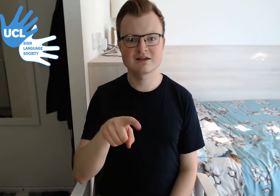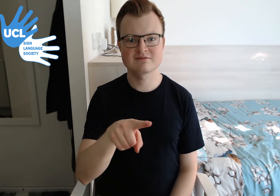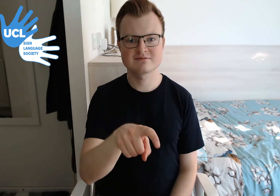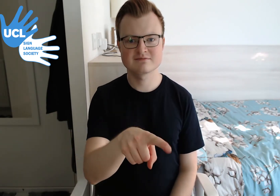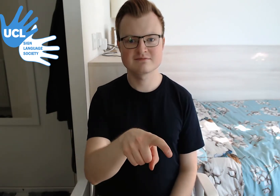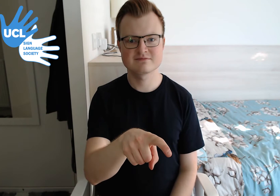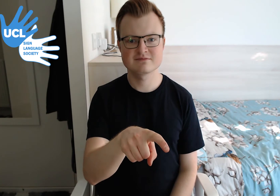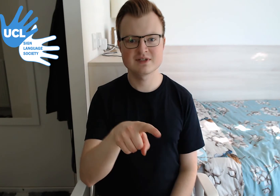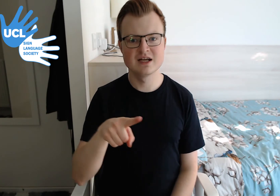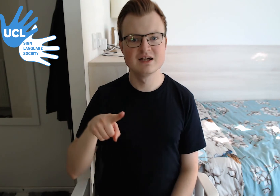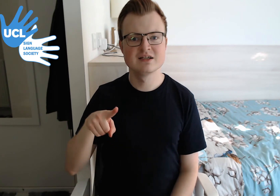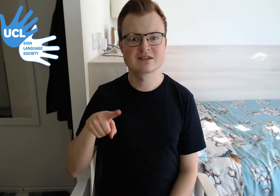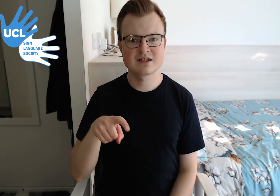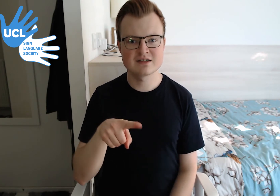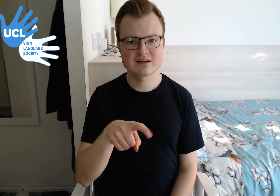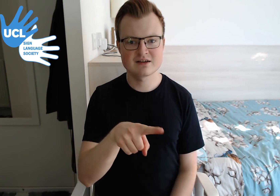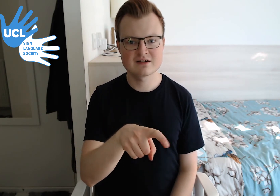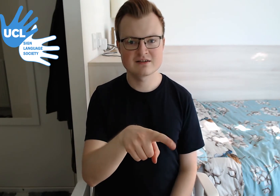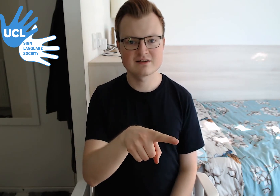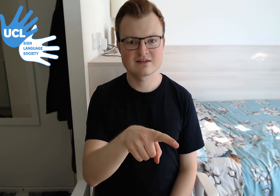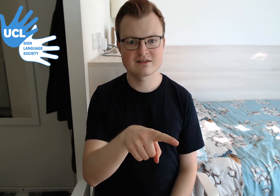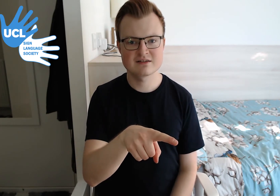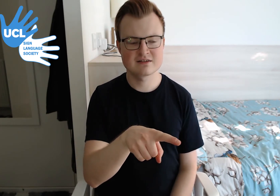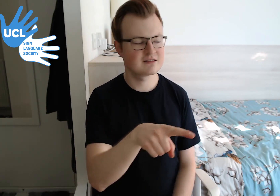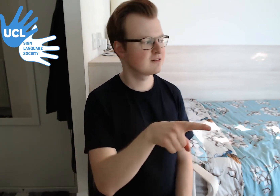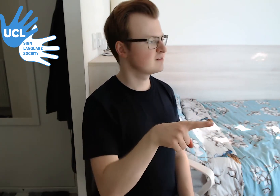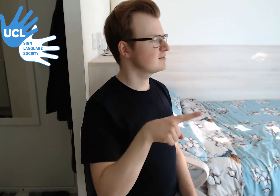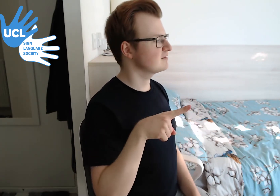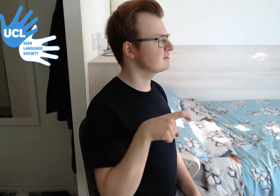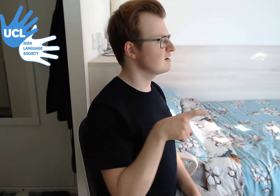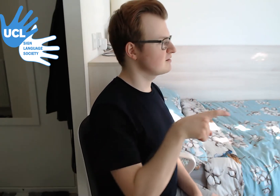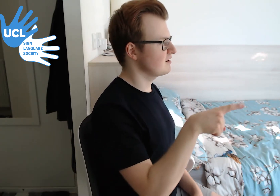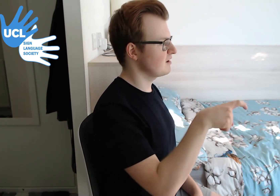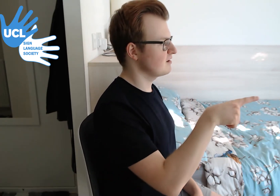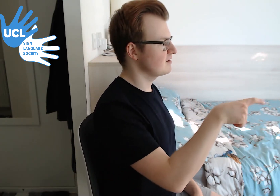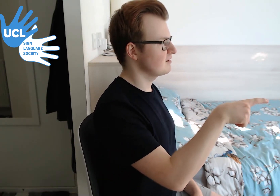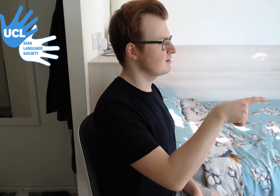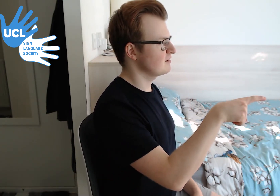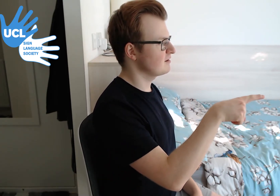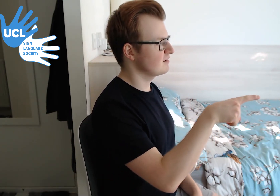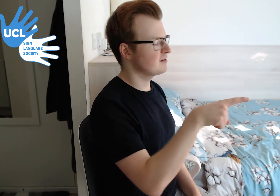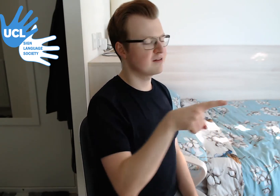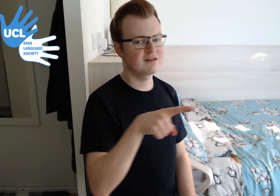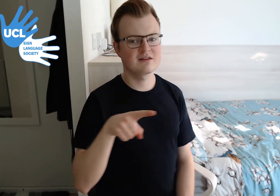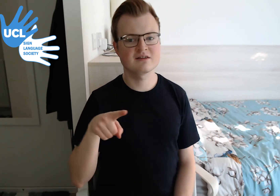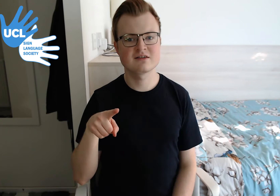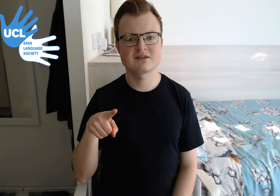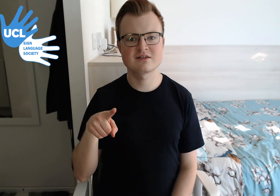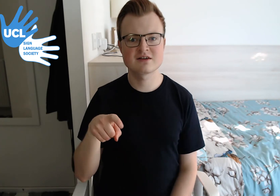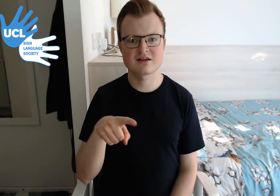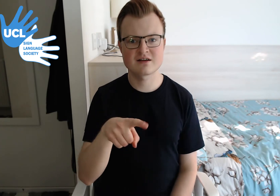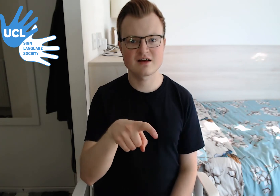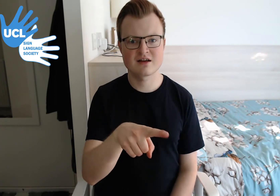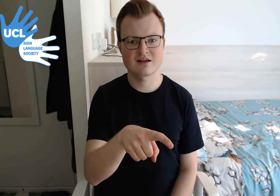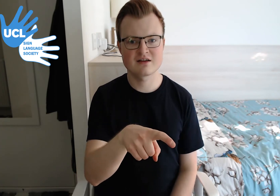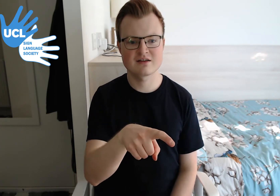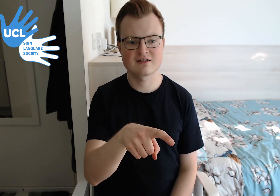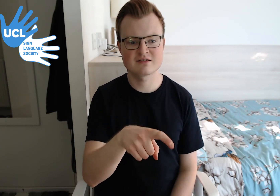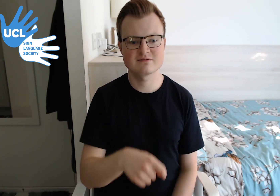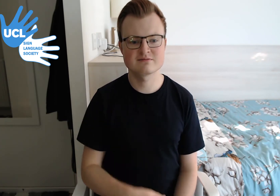Caterpillar